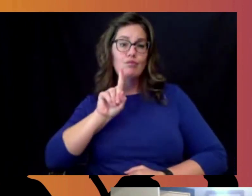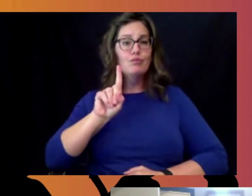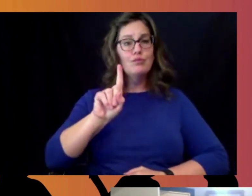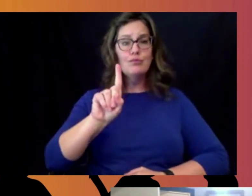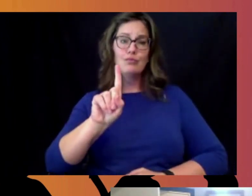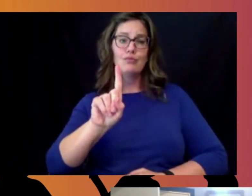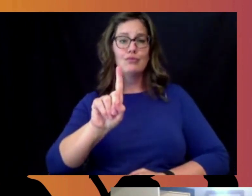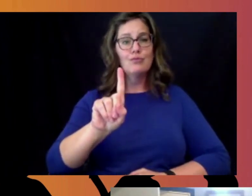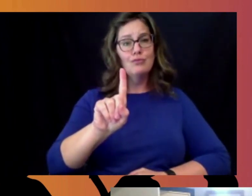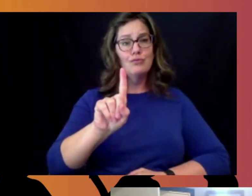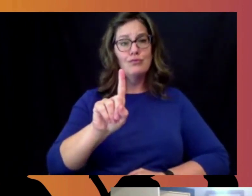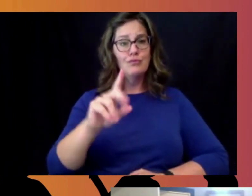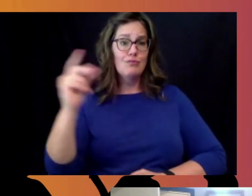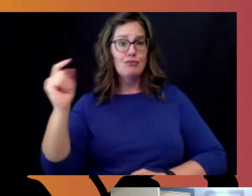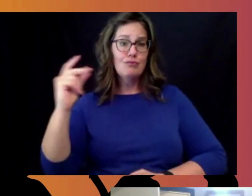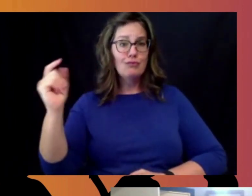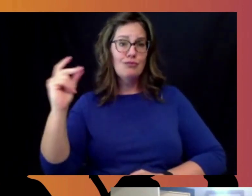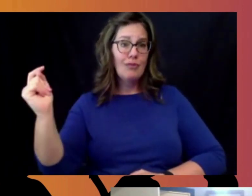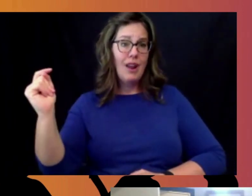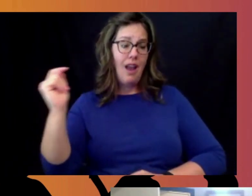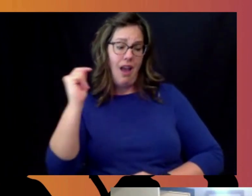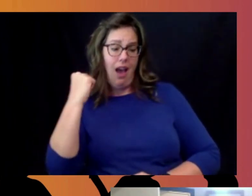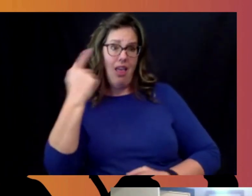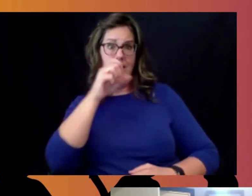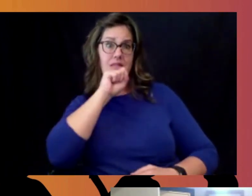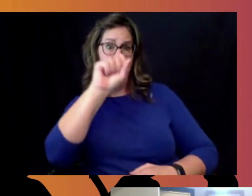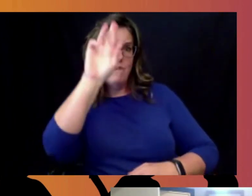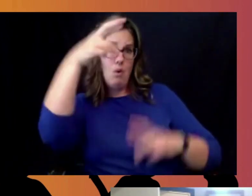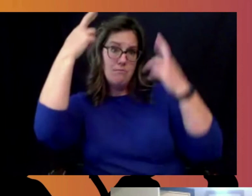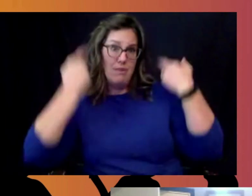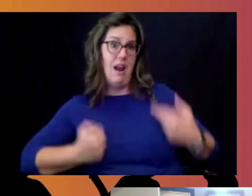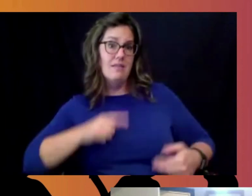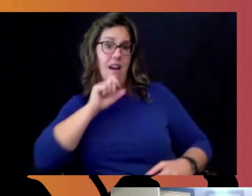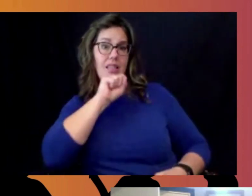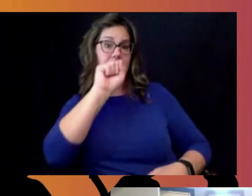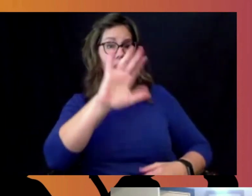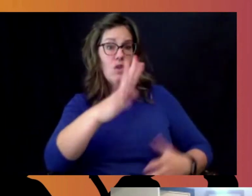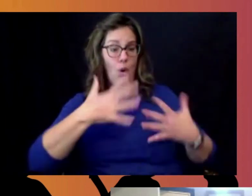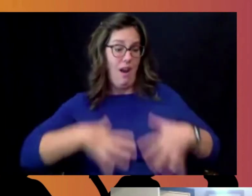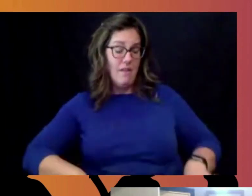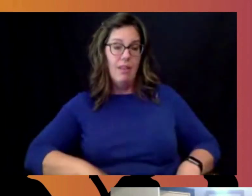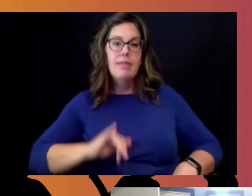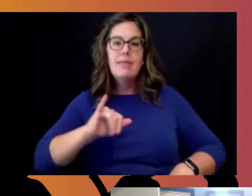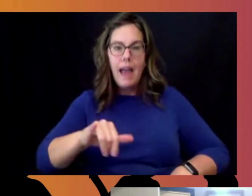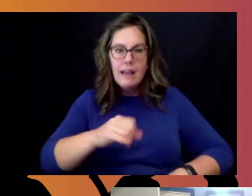i love it i love the outfit i love your braids like that that is love that is living your life